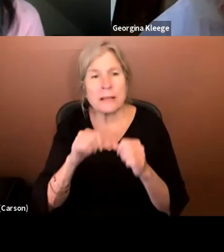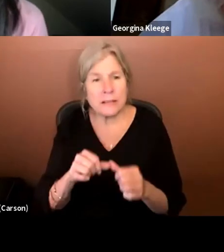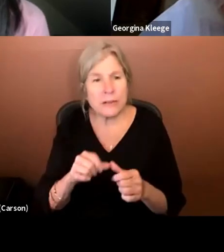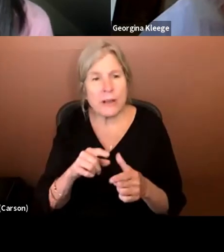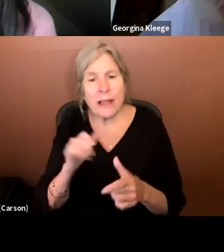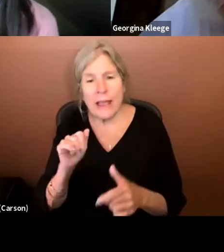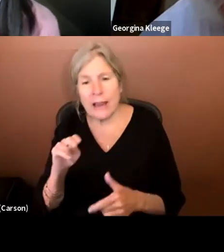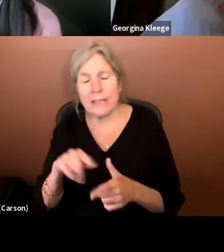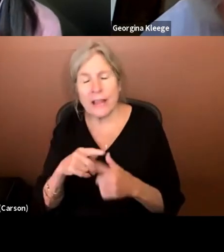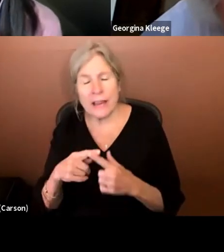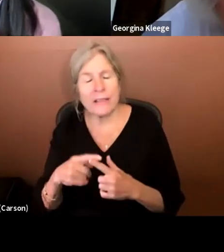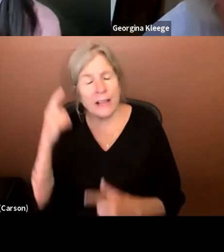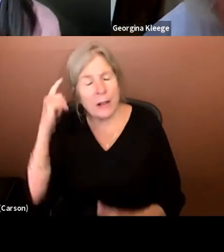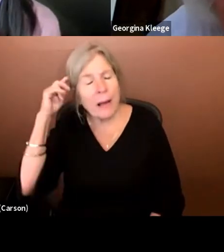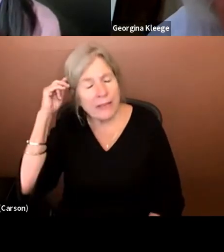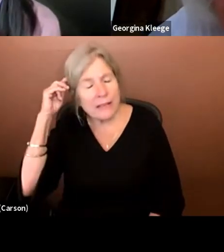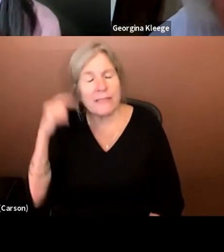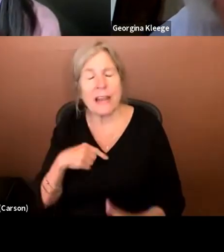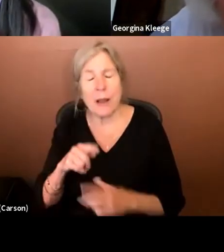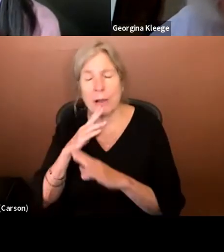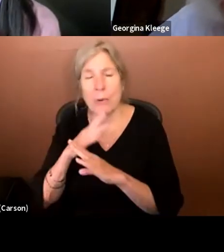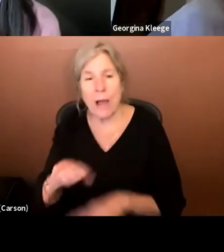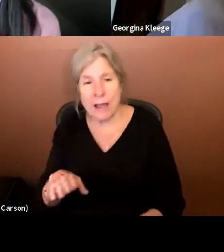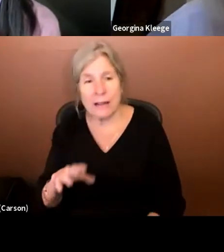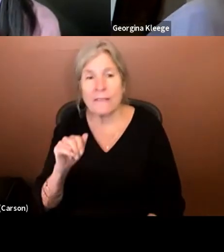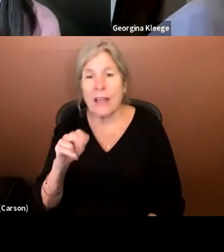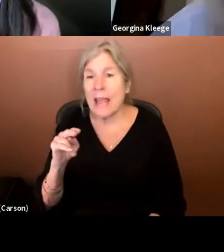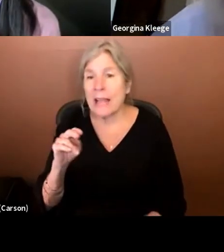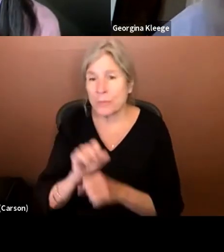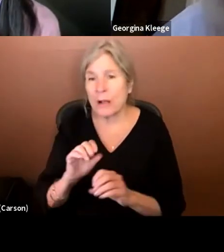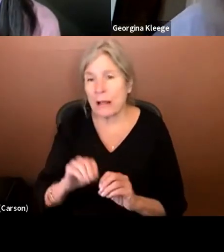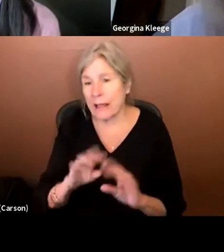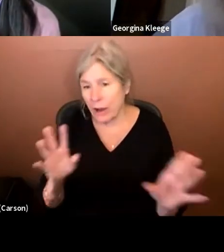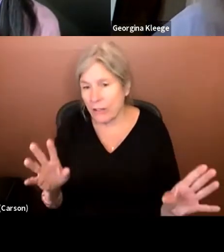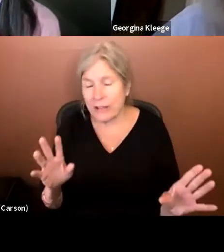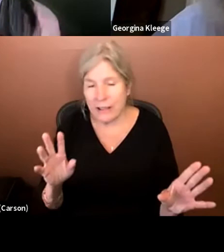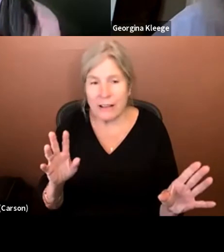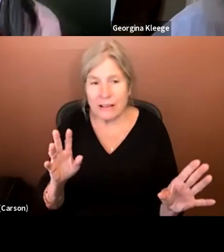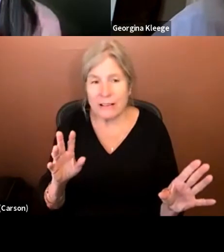your mind. Some of Ann's work -- this is a different question. Some of AP's work